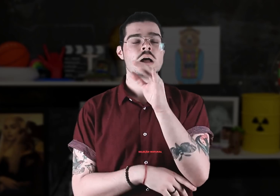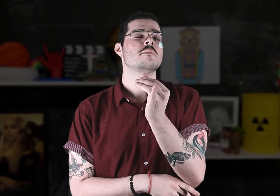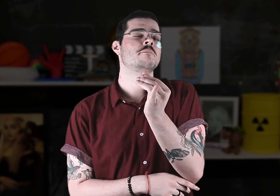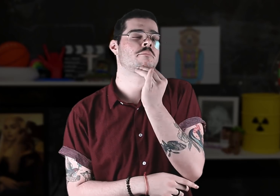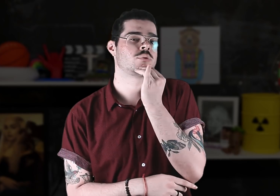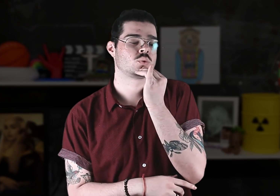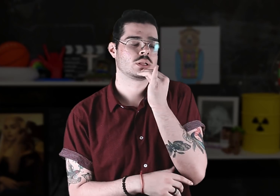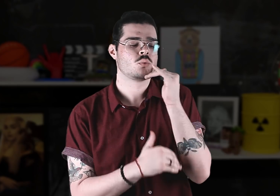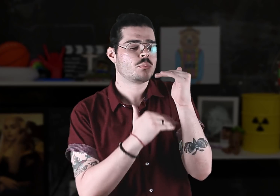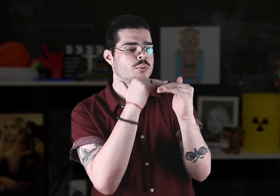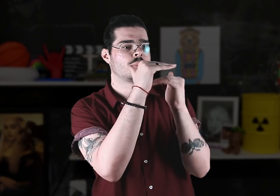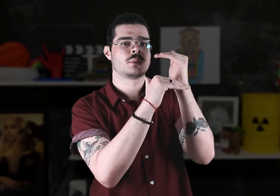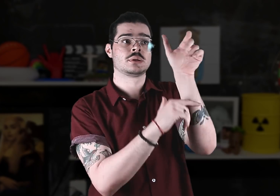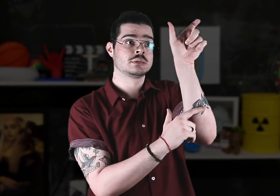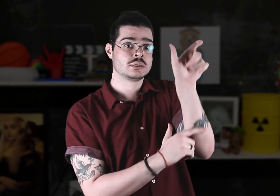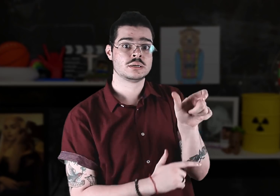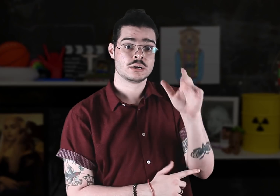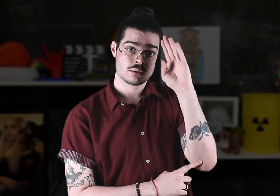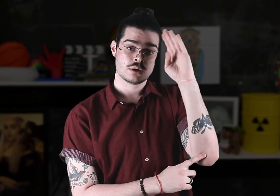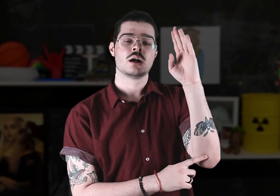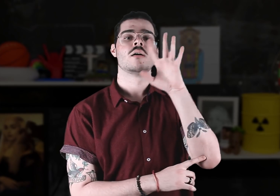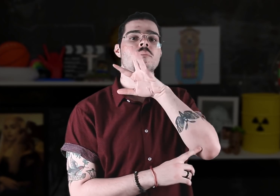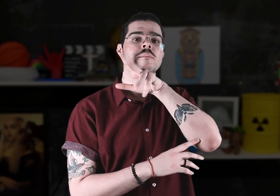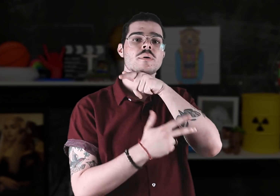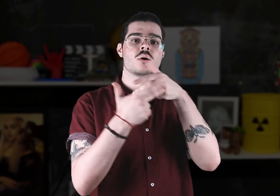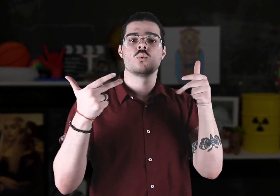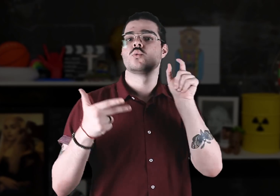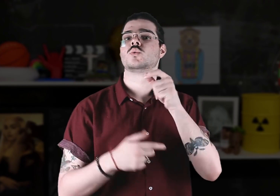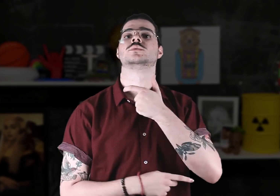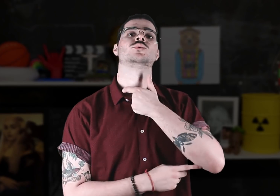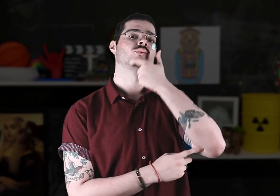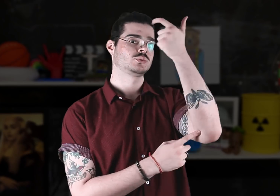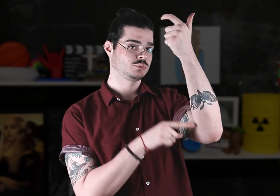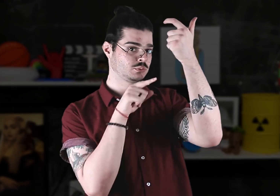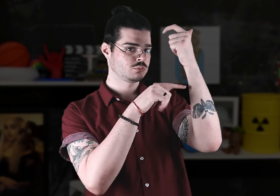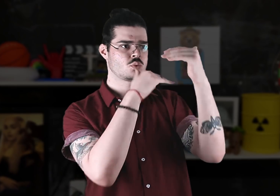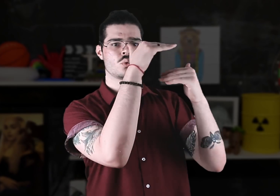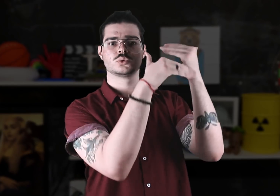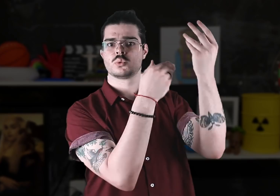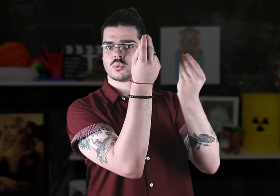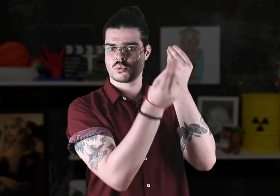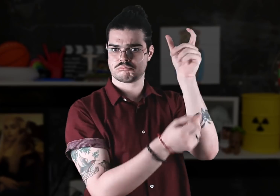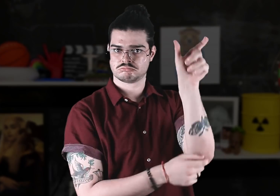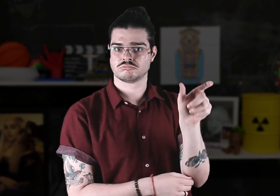one example is about the evolution of giraffes,